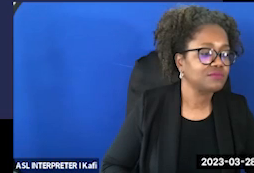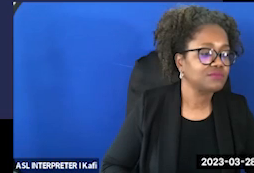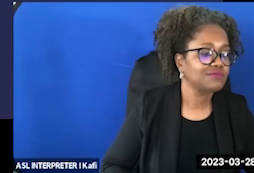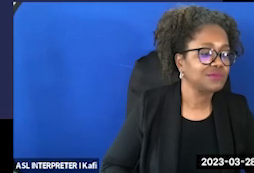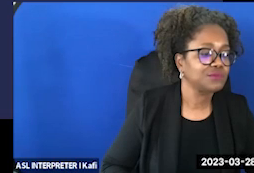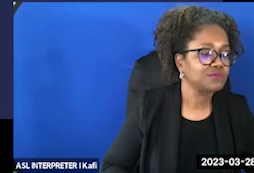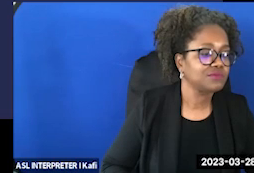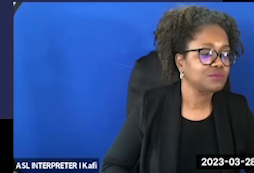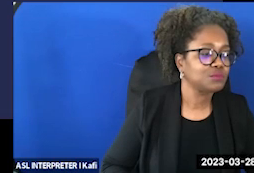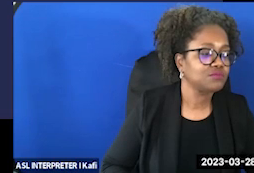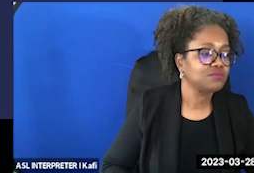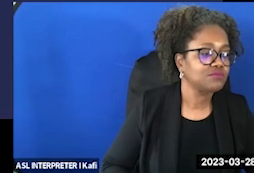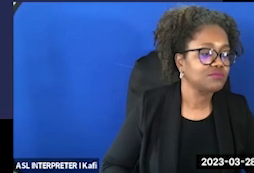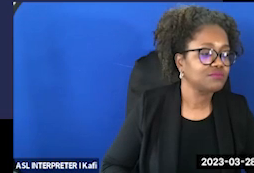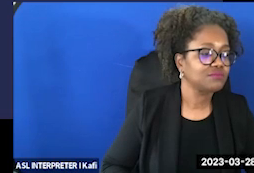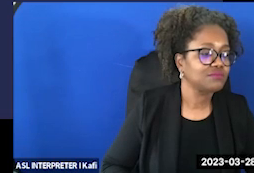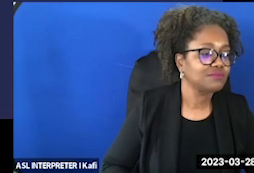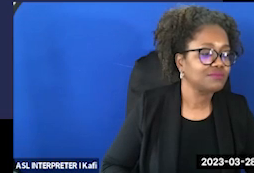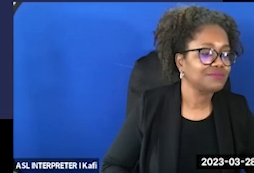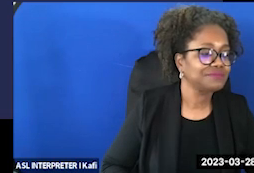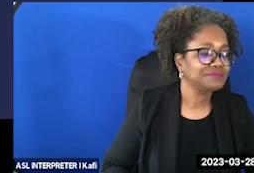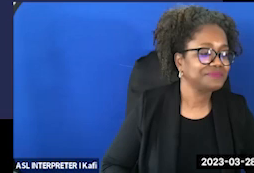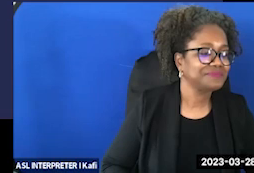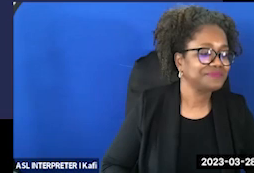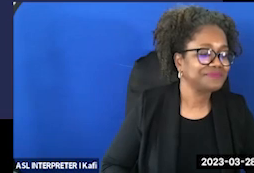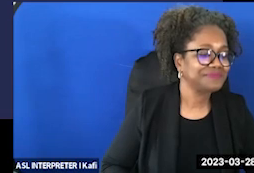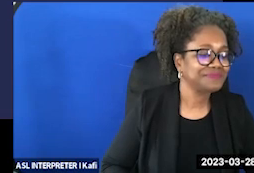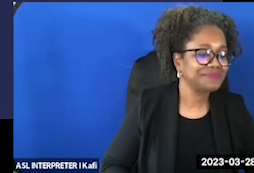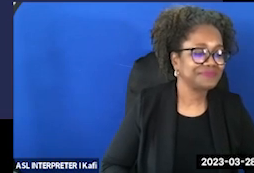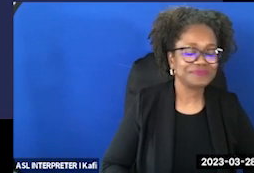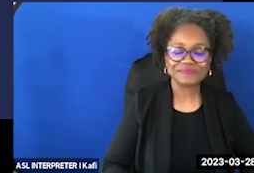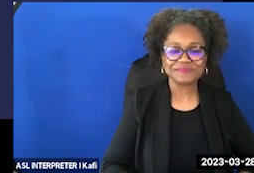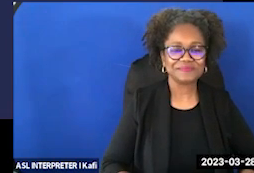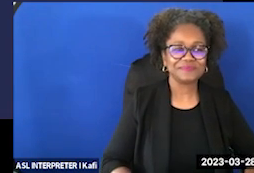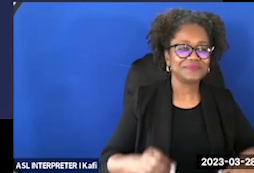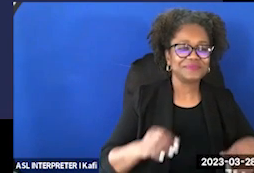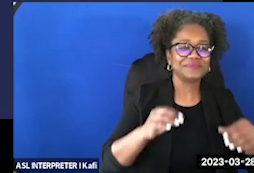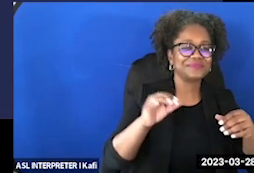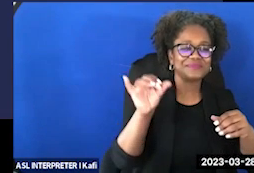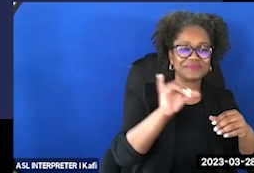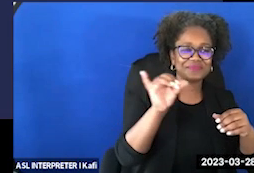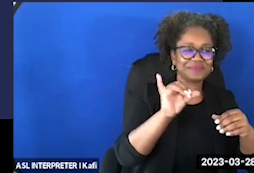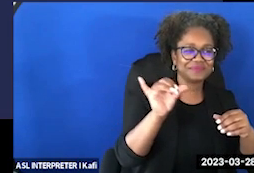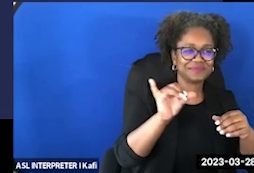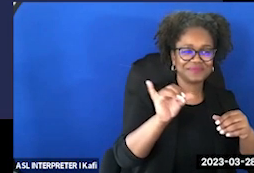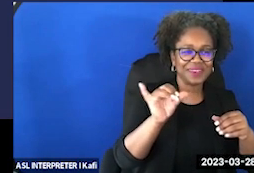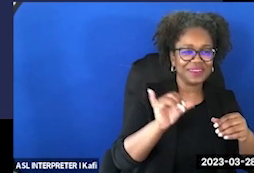Debbie Stine, Science & Technology Policy Academy: to open up your mic there. If you have. if you just like, ask a question, since we have a small audience here.